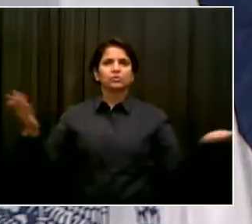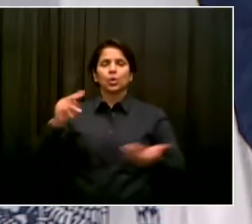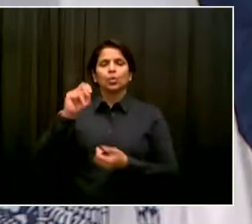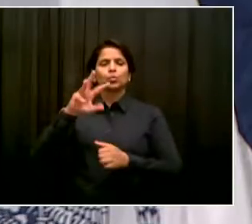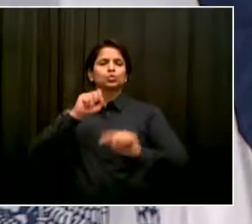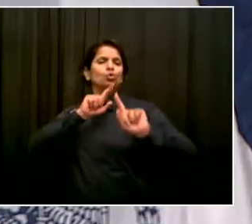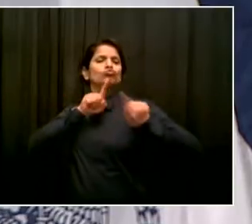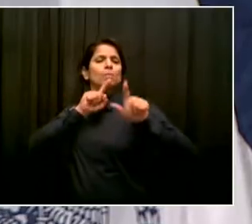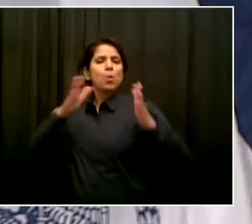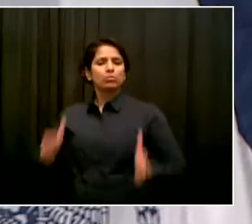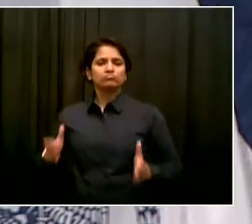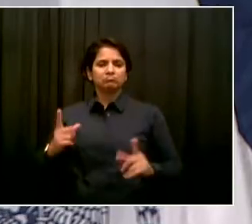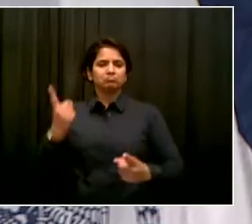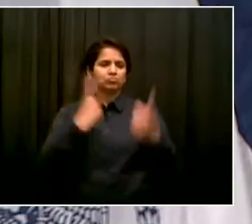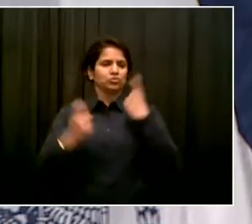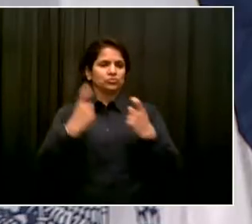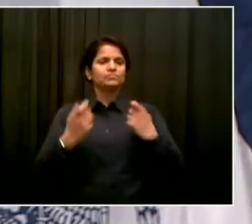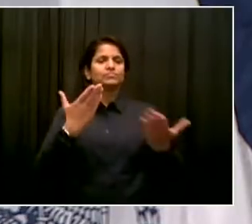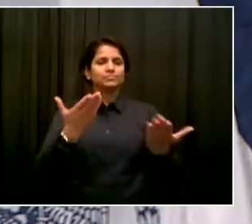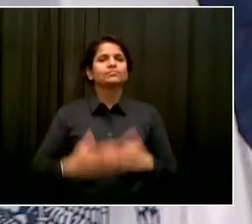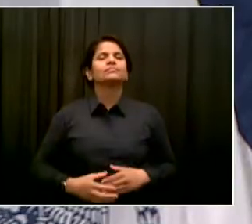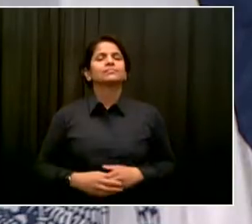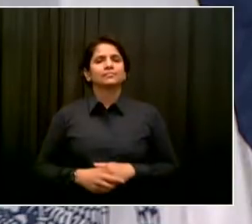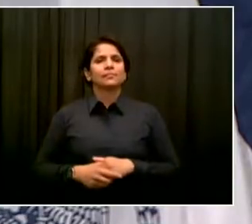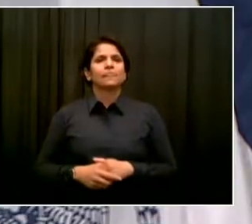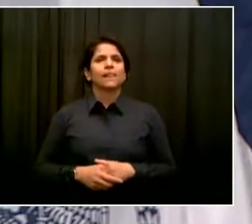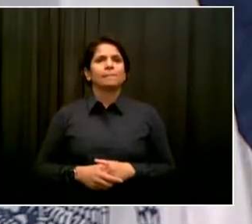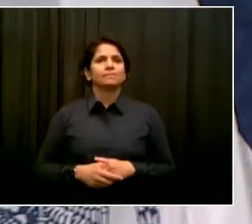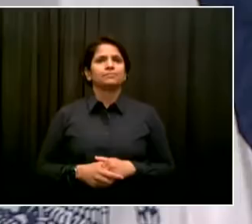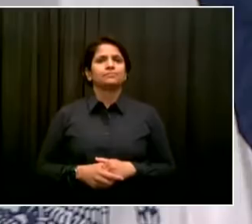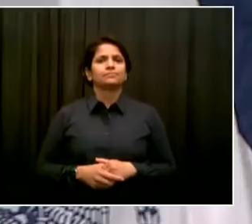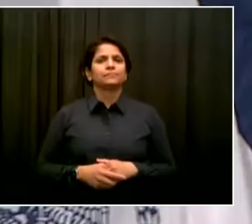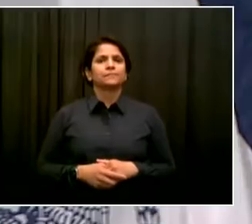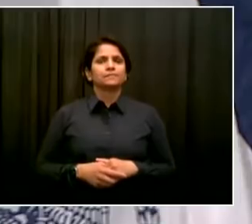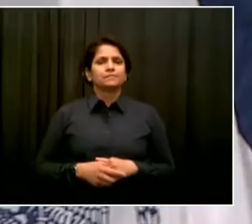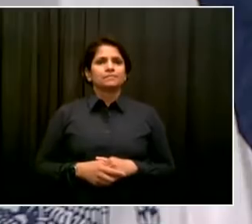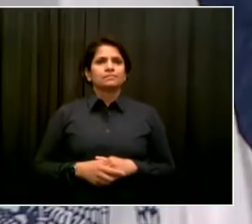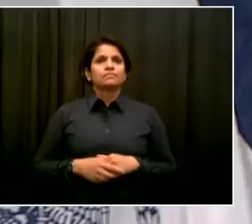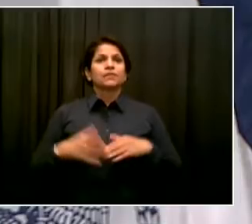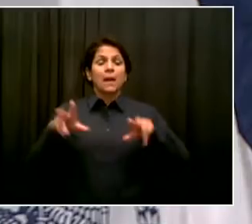NOW GOIN GTO THE COLLEAGUES IN